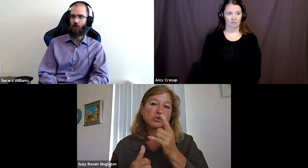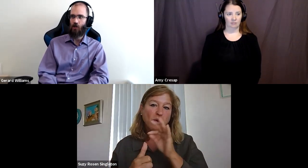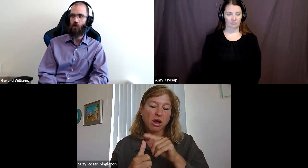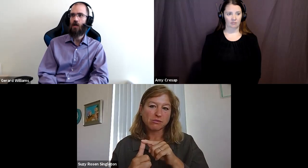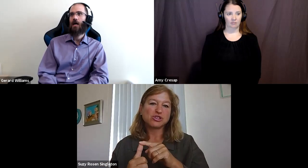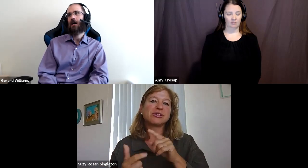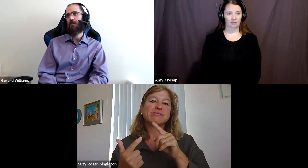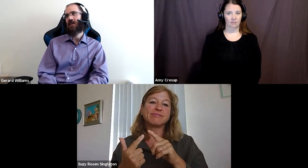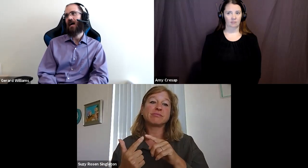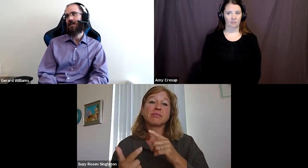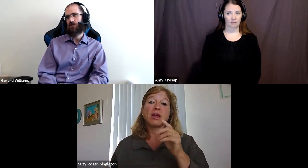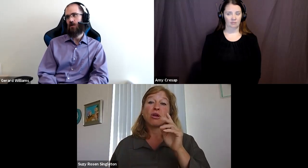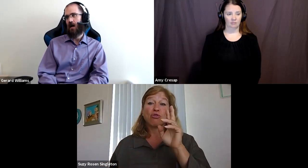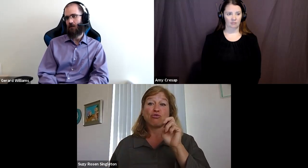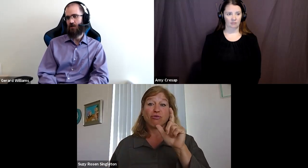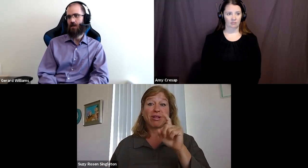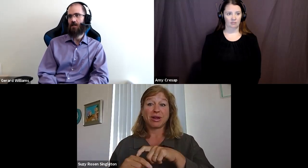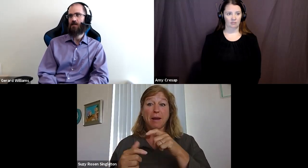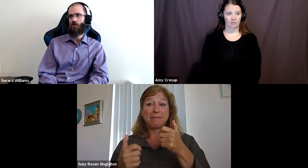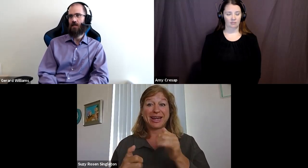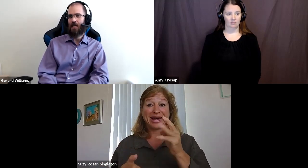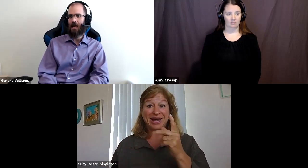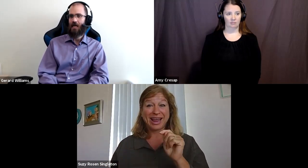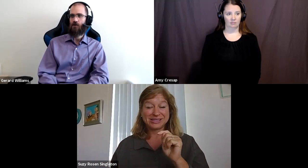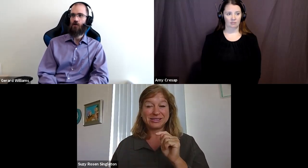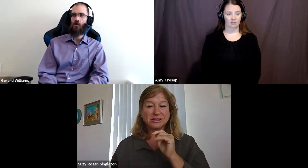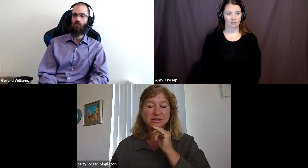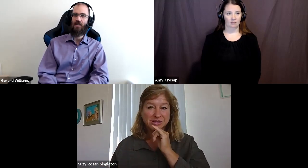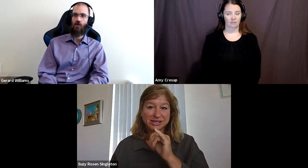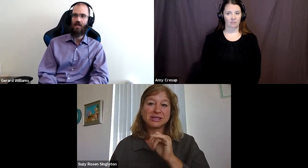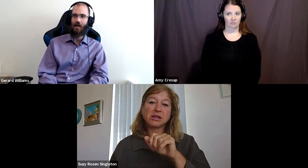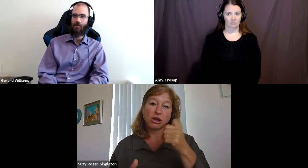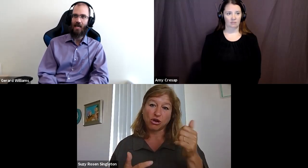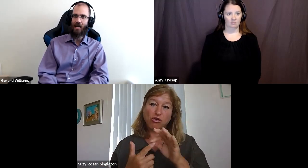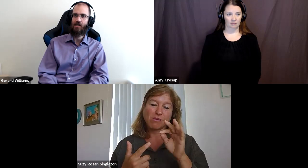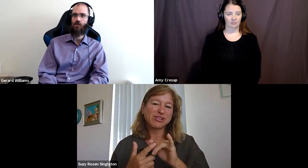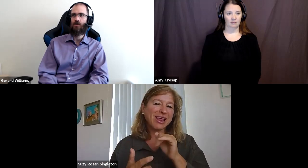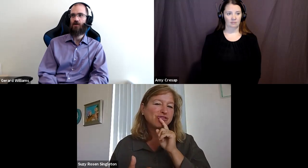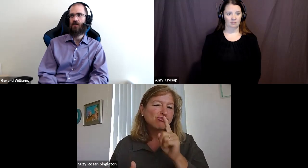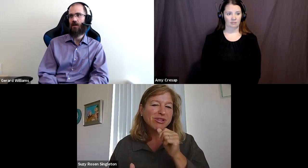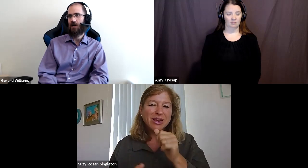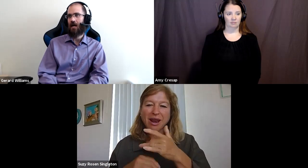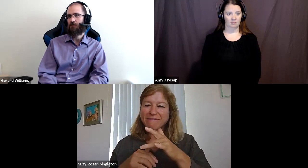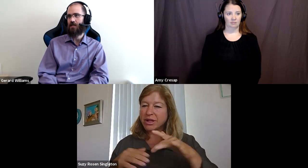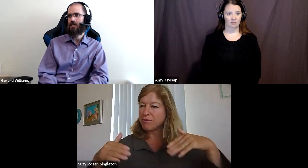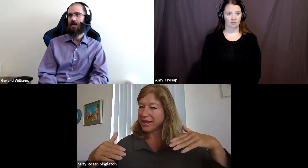new but that is one option is relay, there's also realtime text which is another option